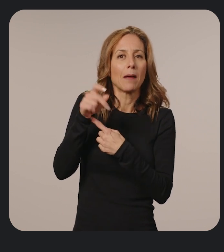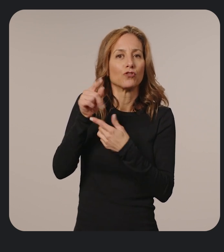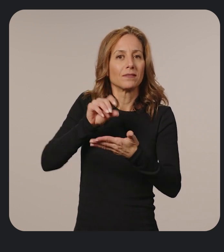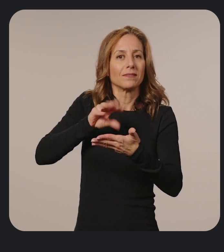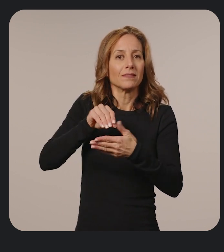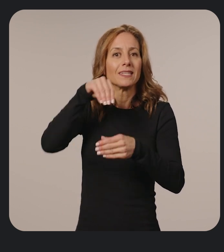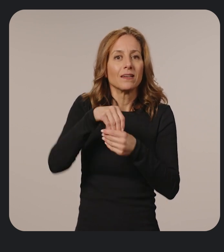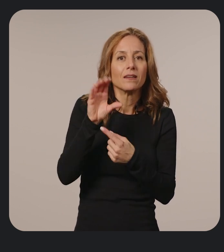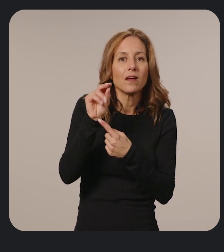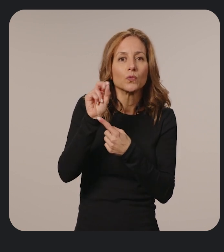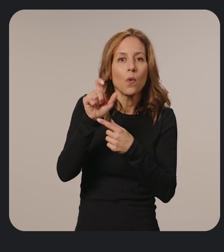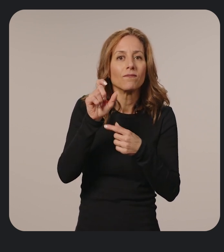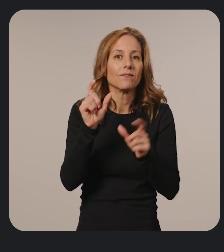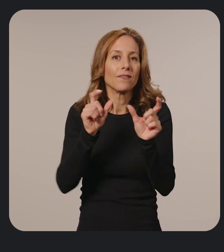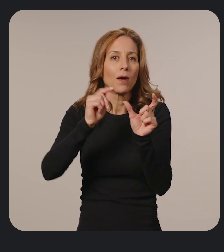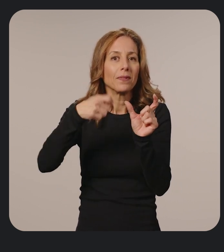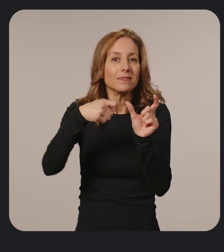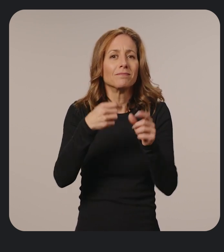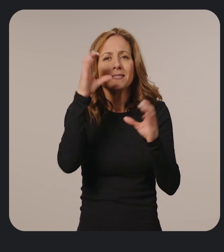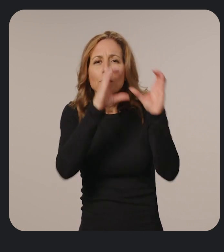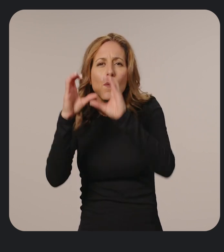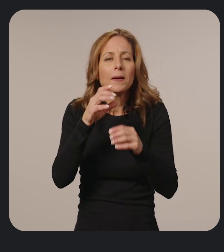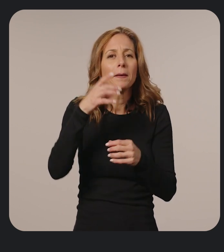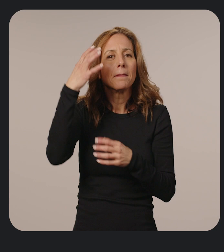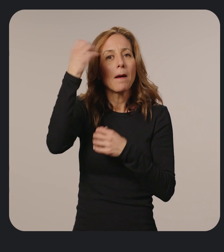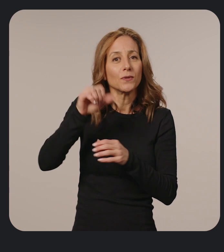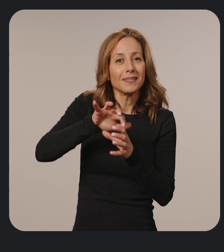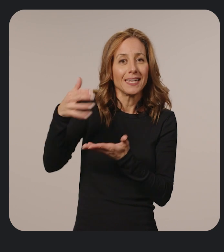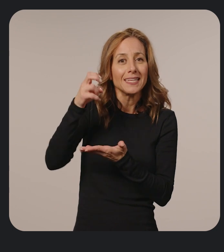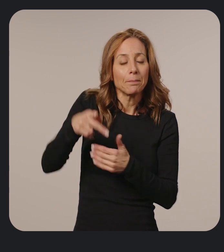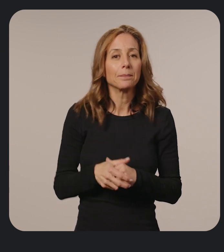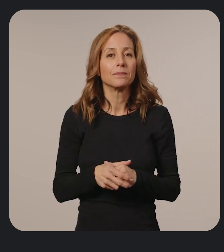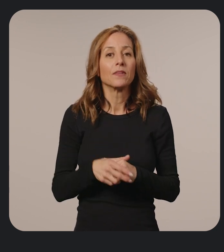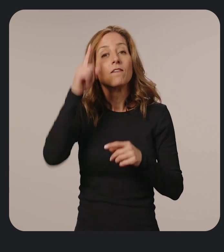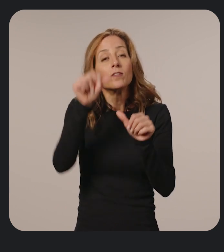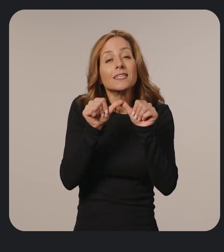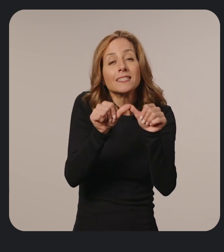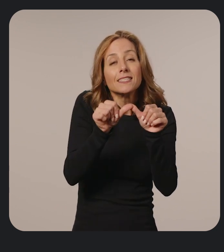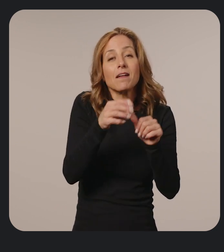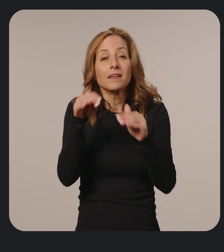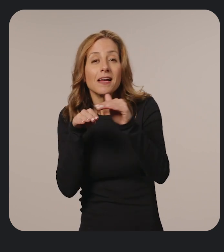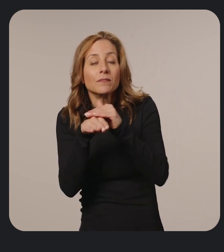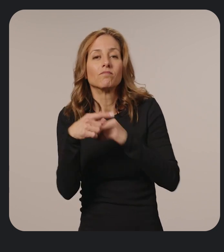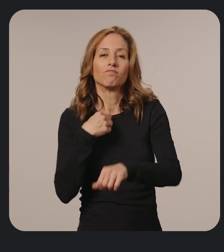snapshot into Console variables to explore the memory heap. For consistency and accessibility,